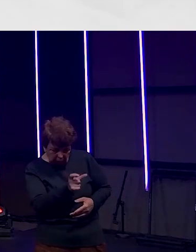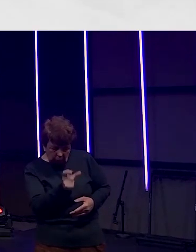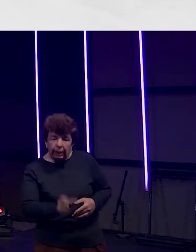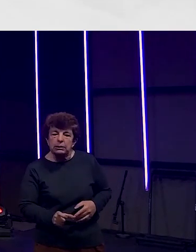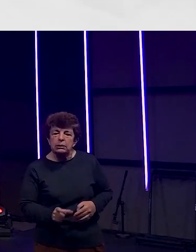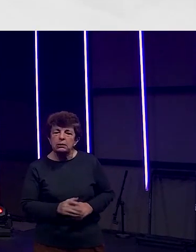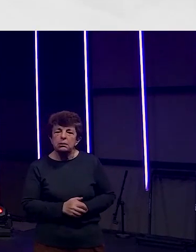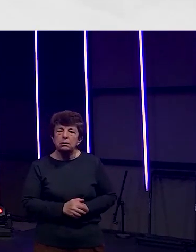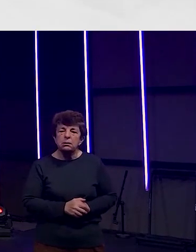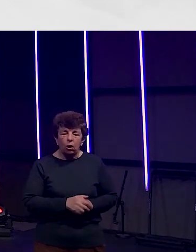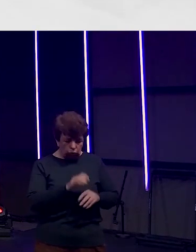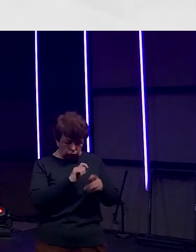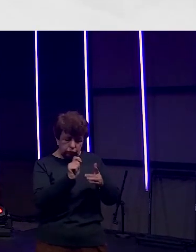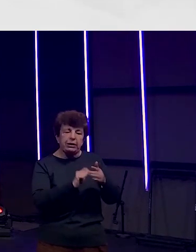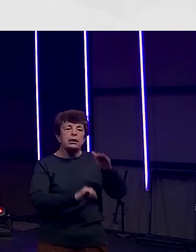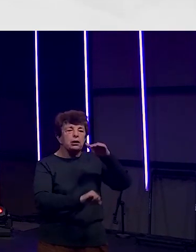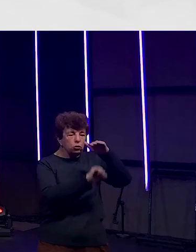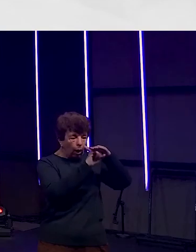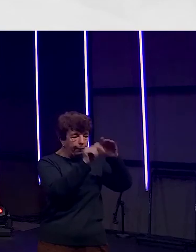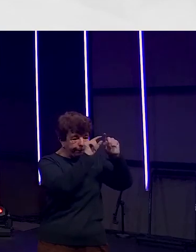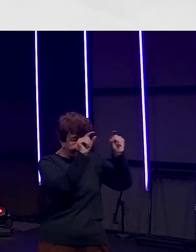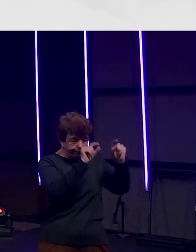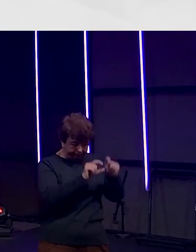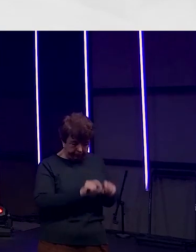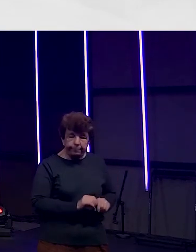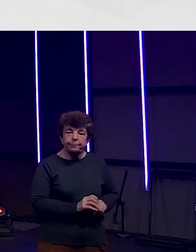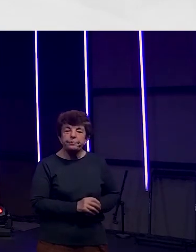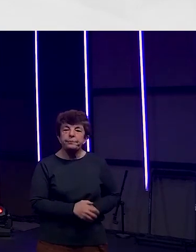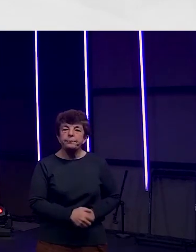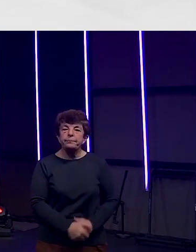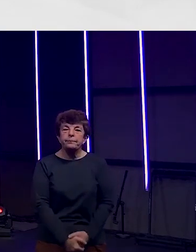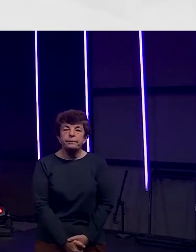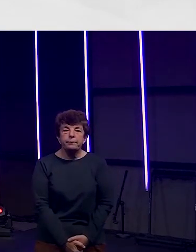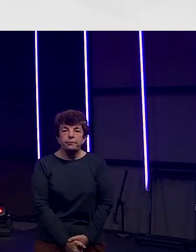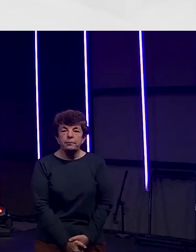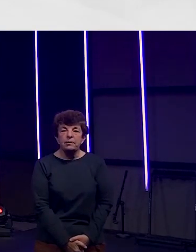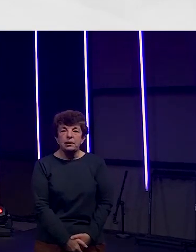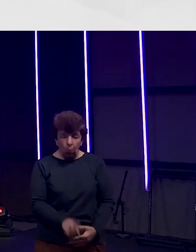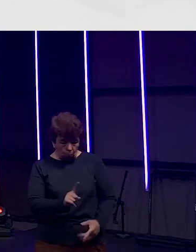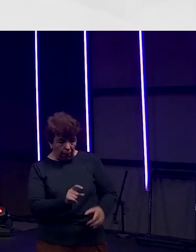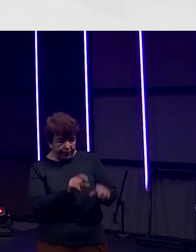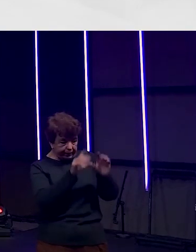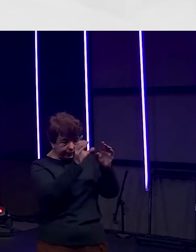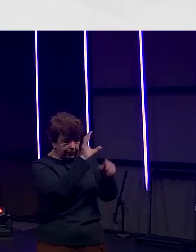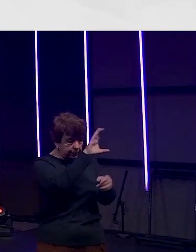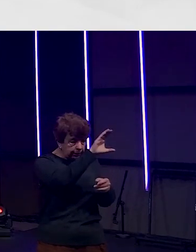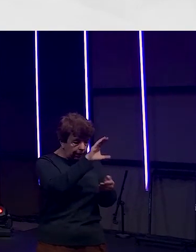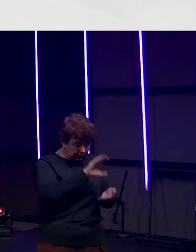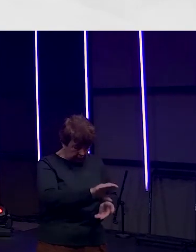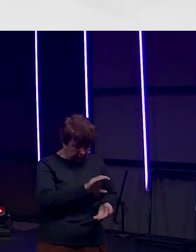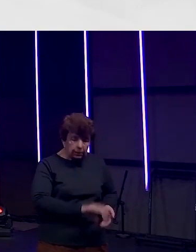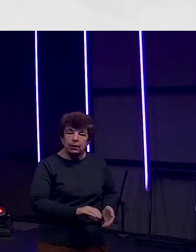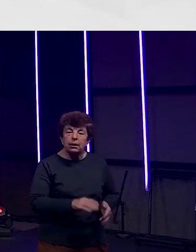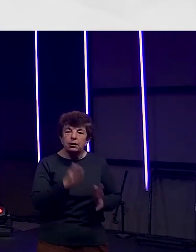on the top of each section. What these sections are divided into is actually